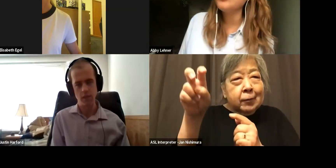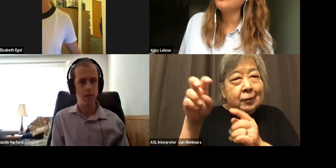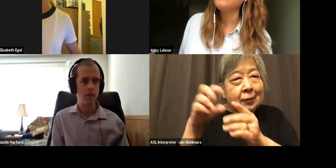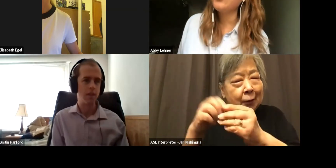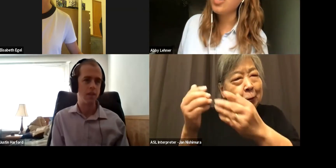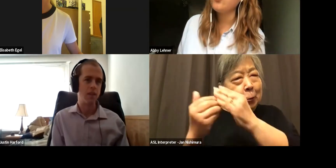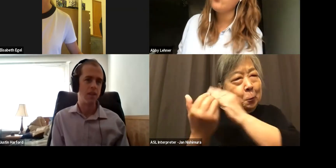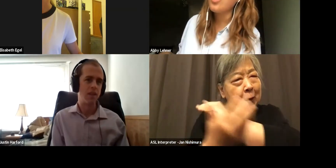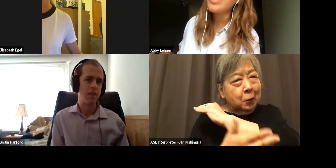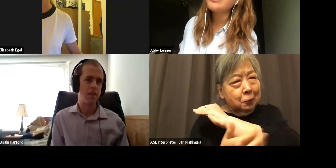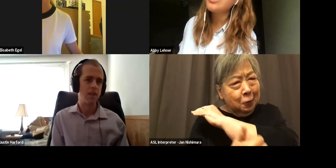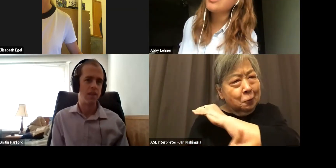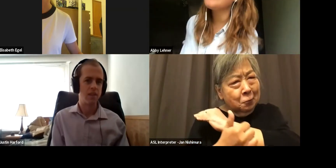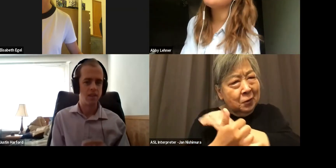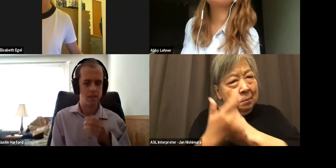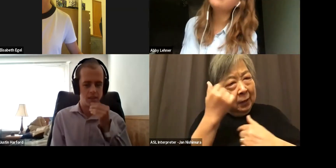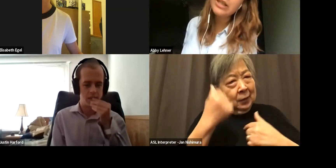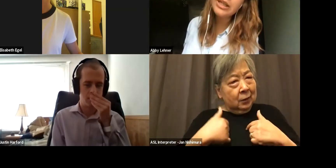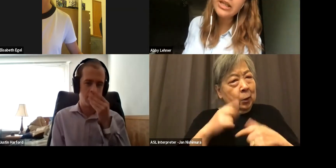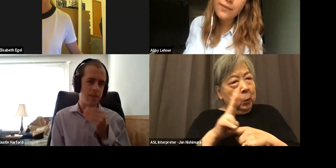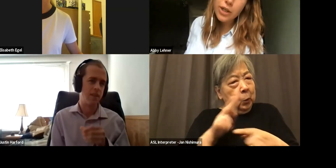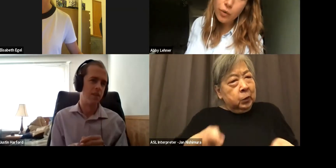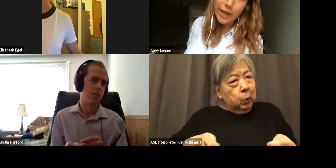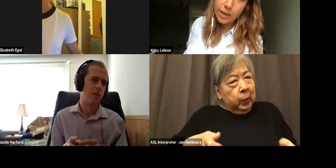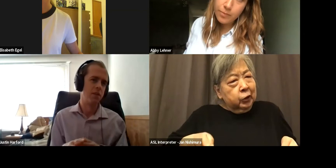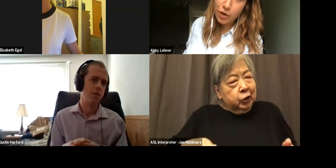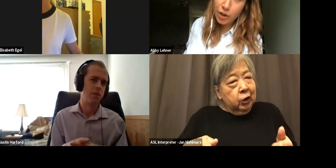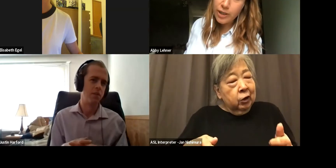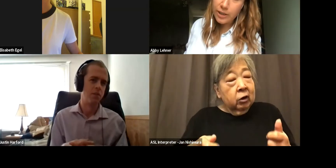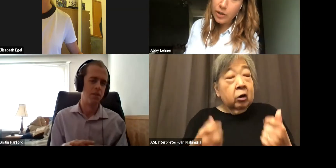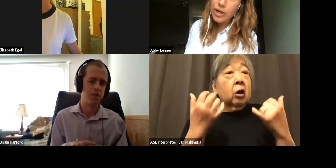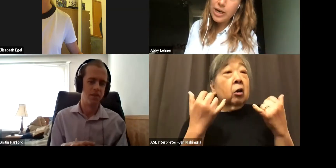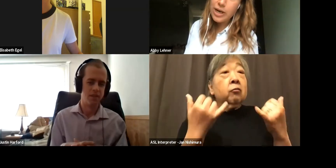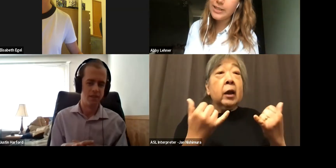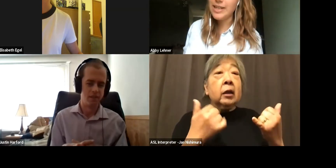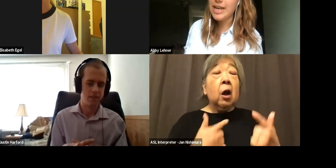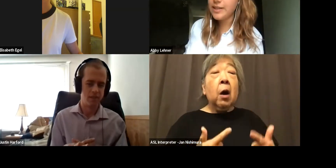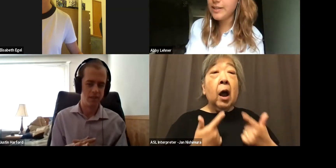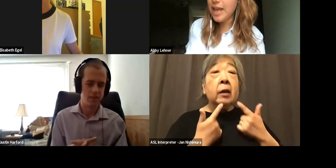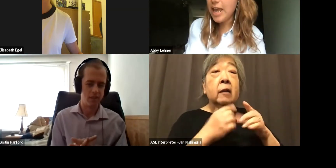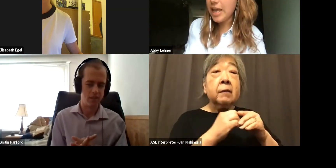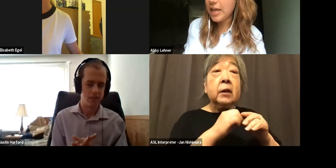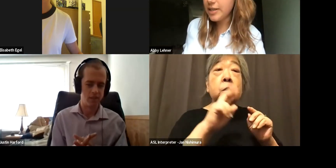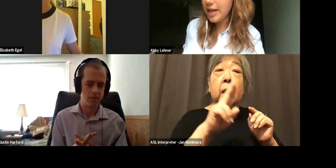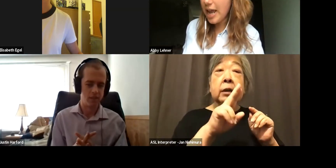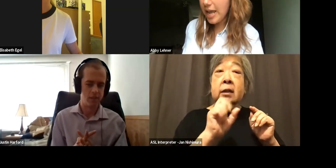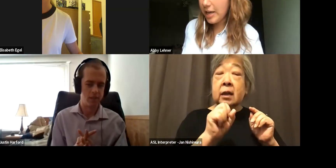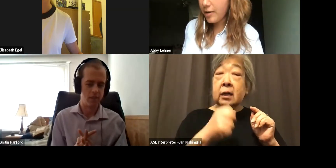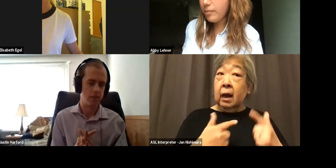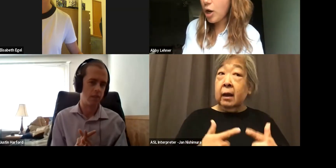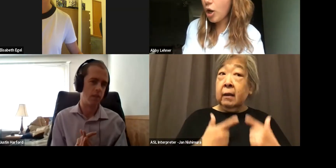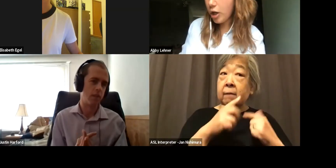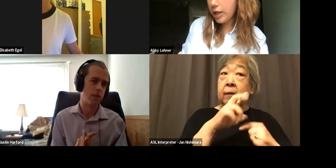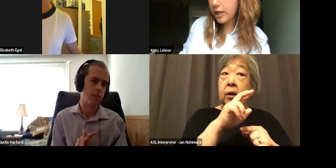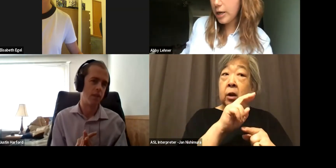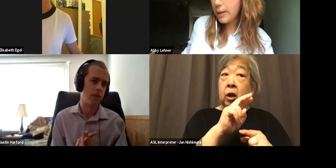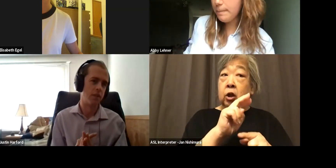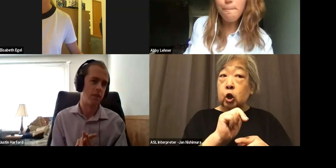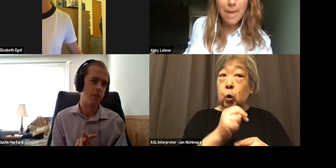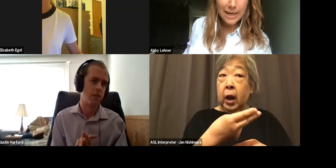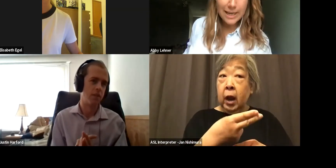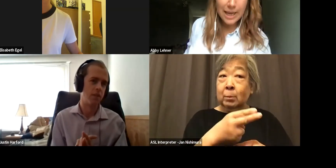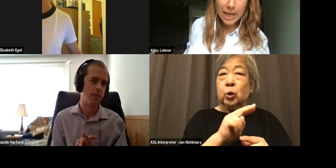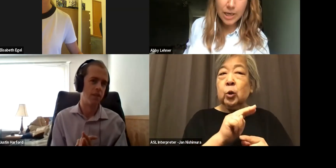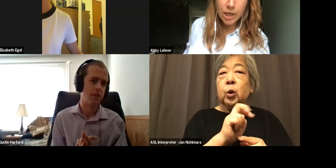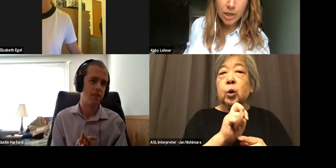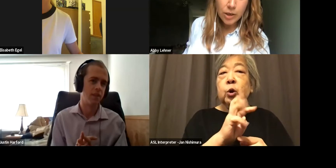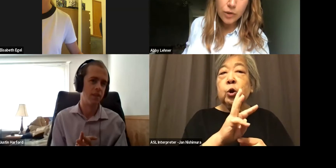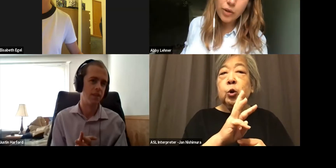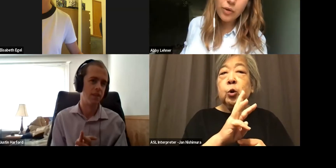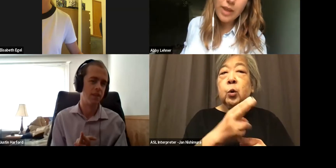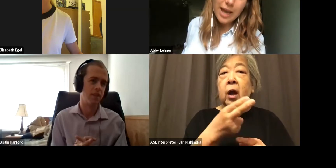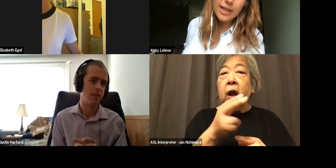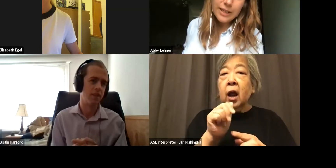So, I currently live in New Hampshire in the United States and am on Medicaid so that is